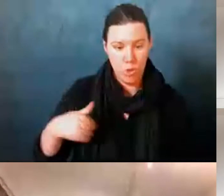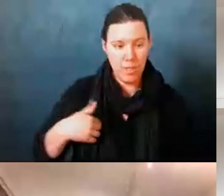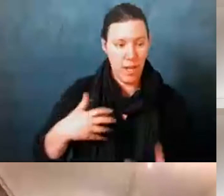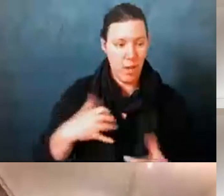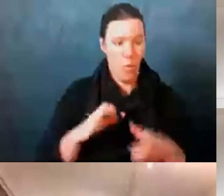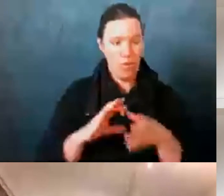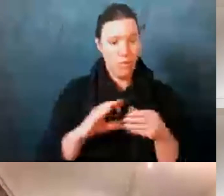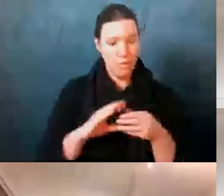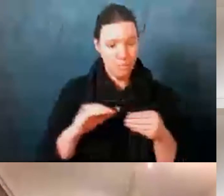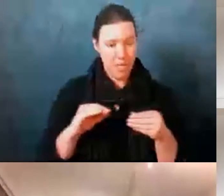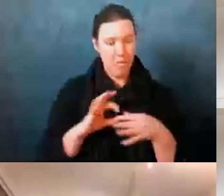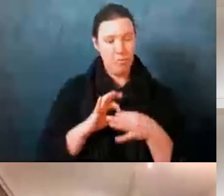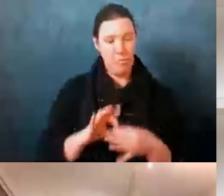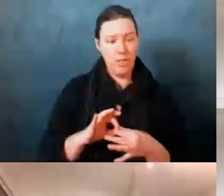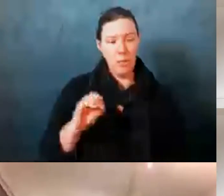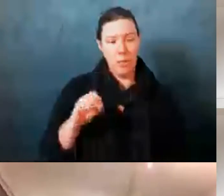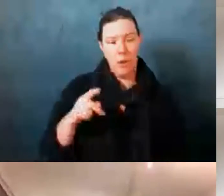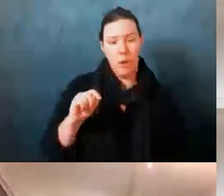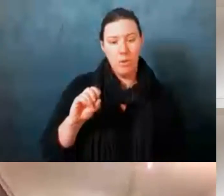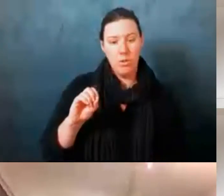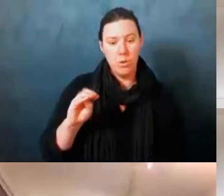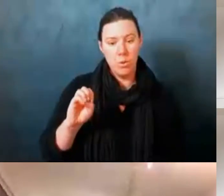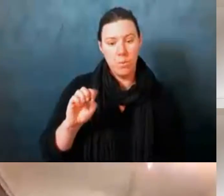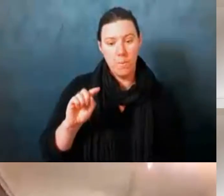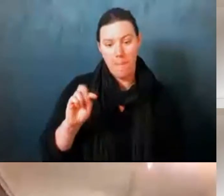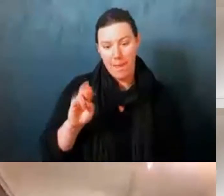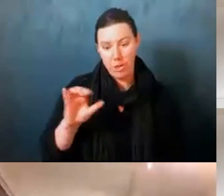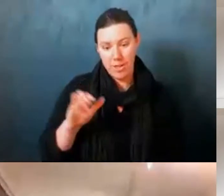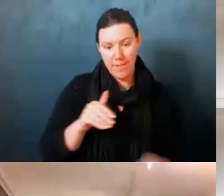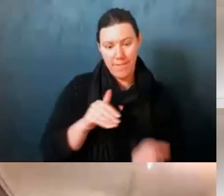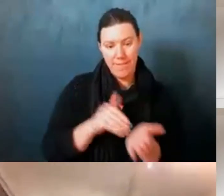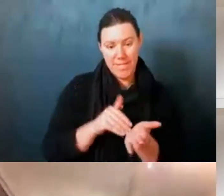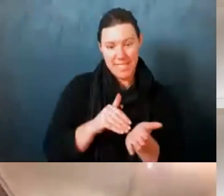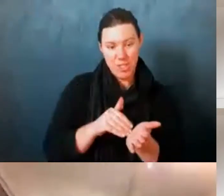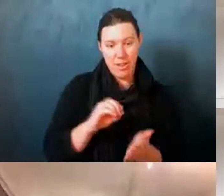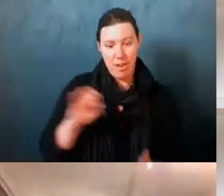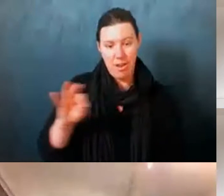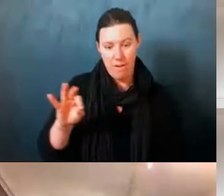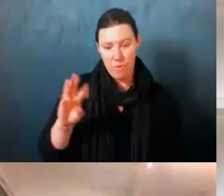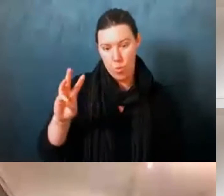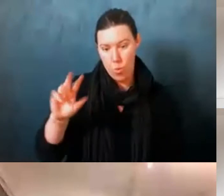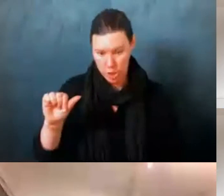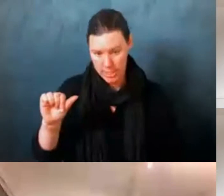but specifically I'm part of a specific task force that we created within the last year or two